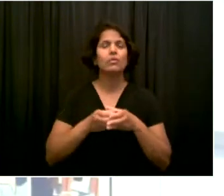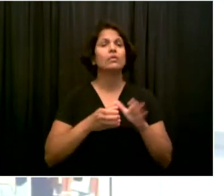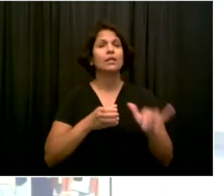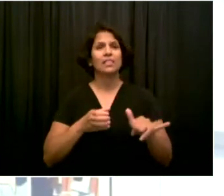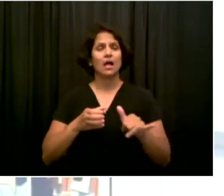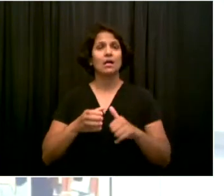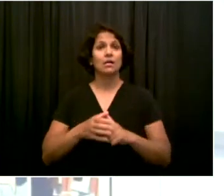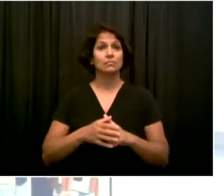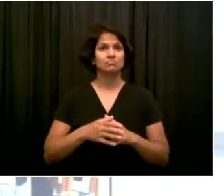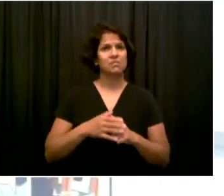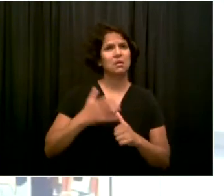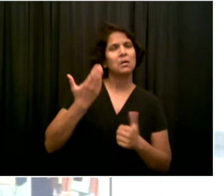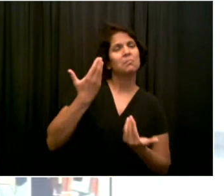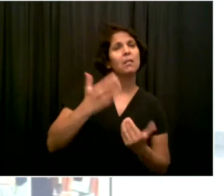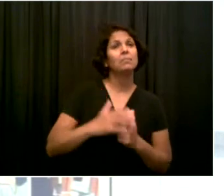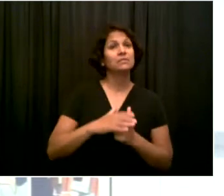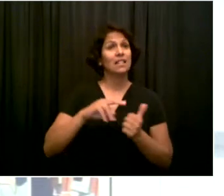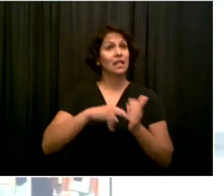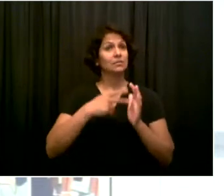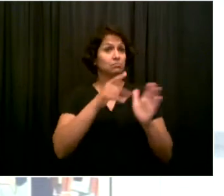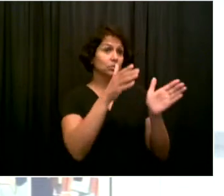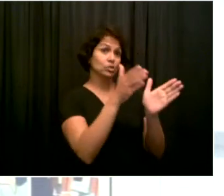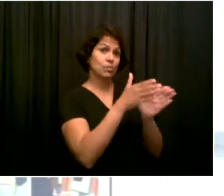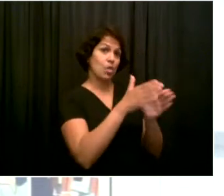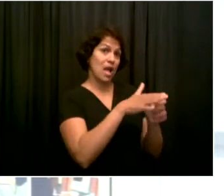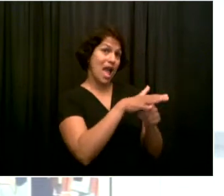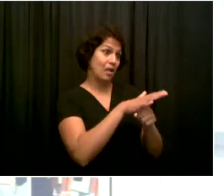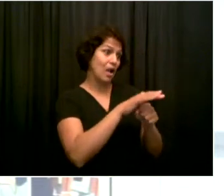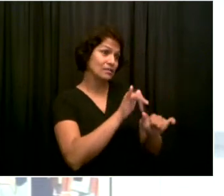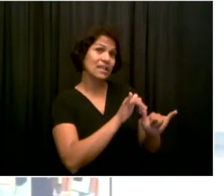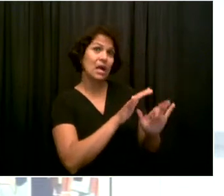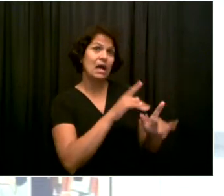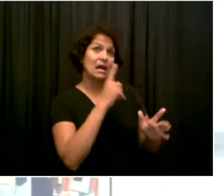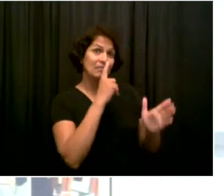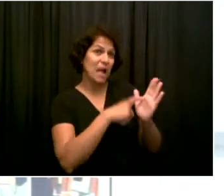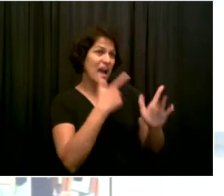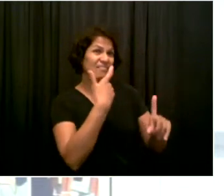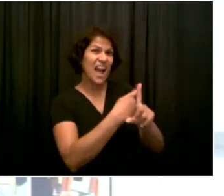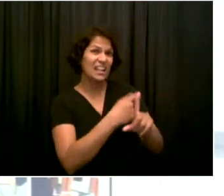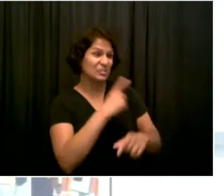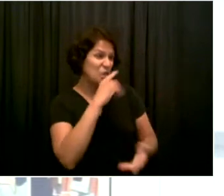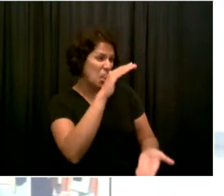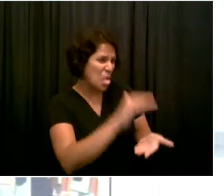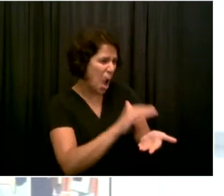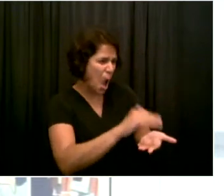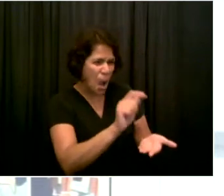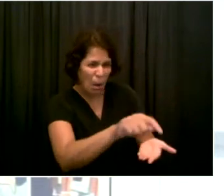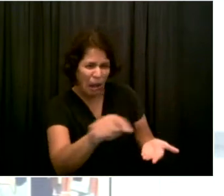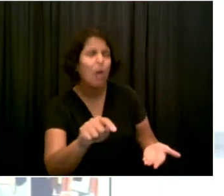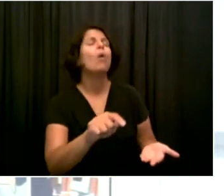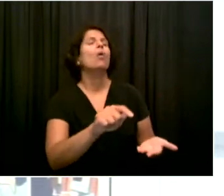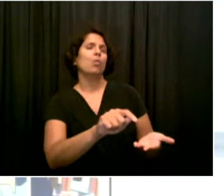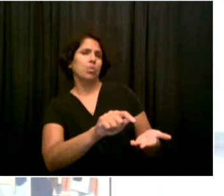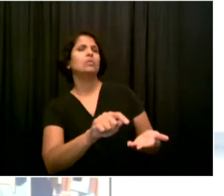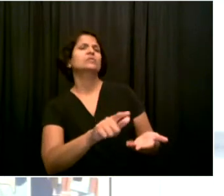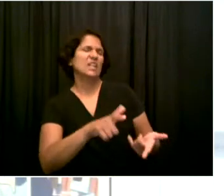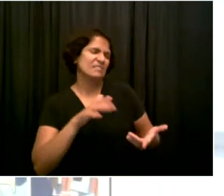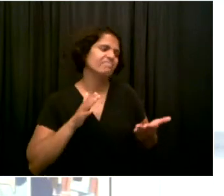PARTICULARLY CONCERTED FOCUS ON ZIP CODES AND IN MANY CASES SMALLER